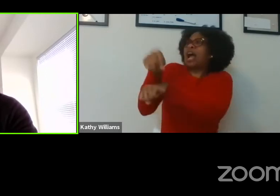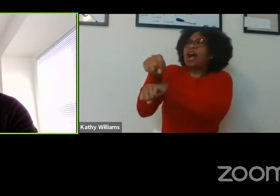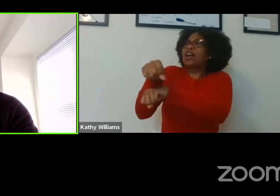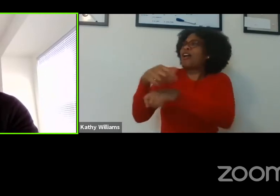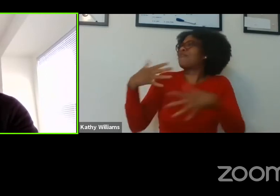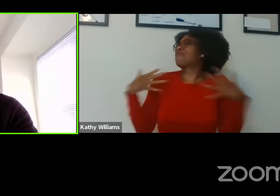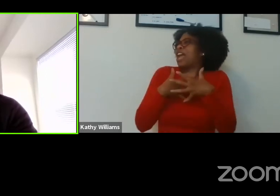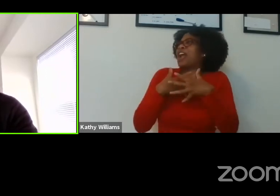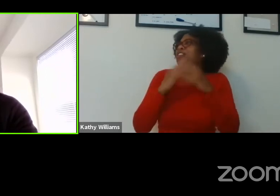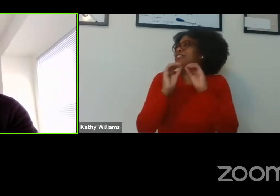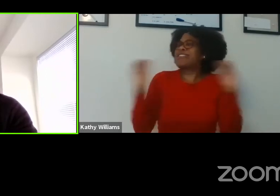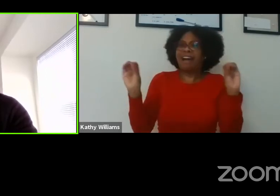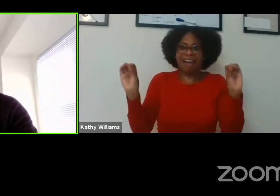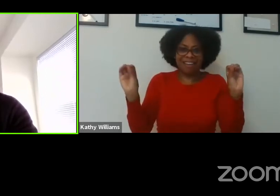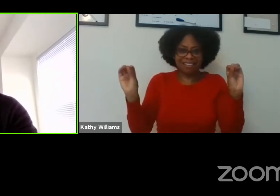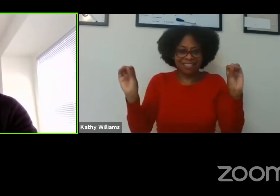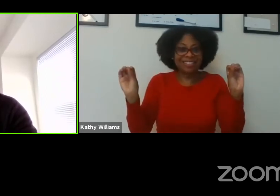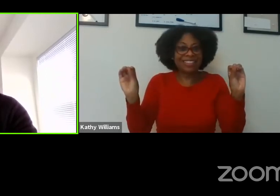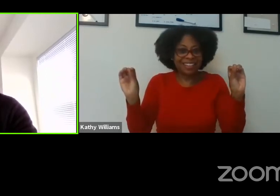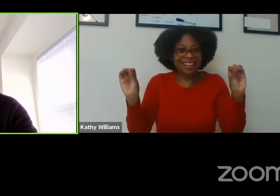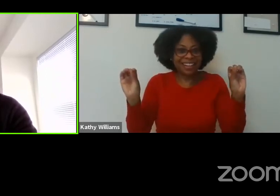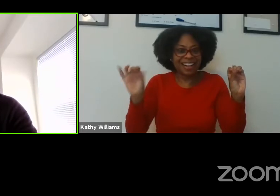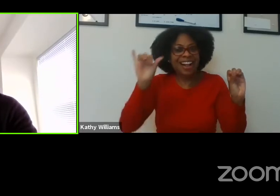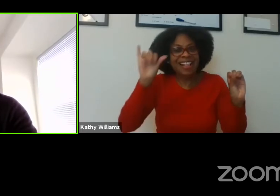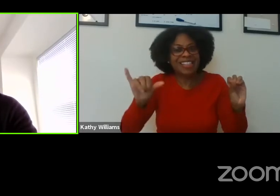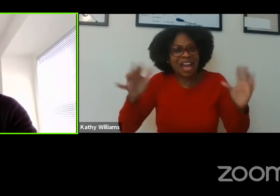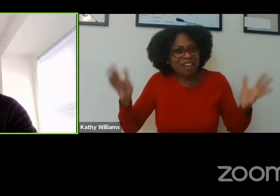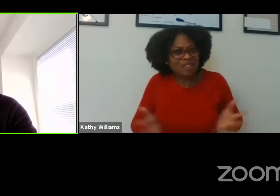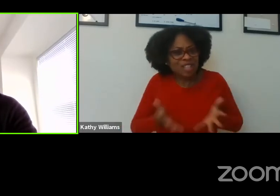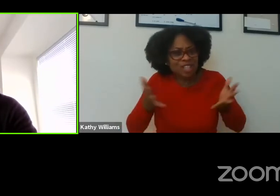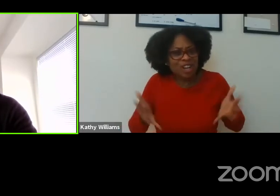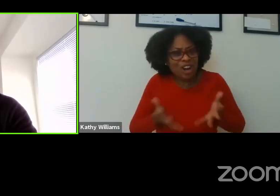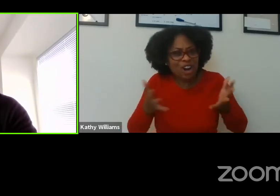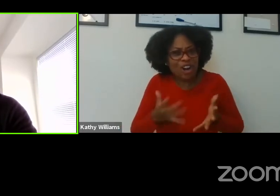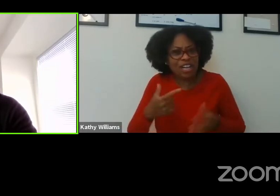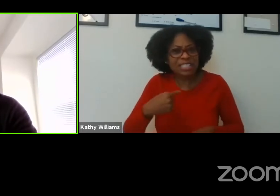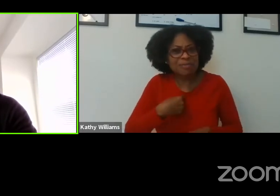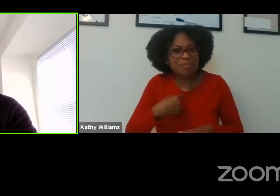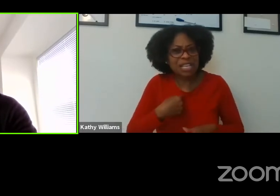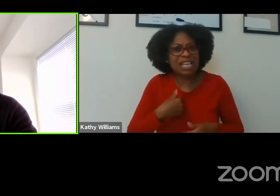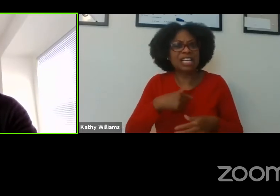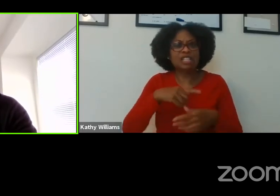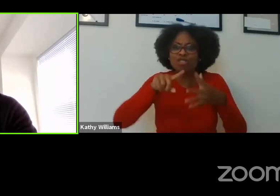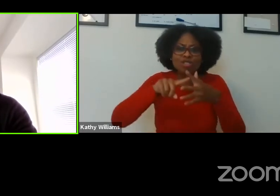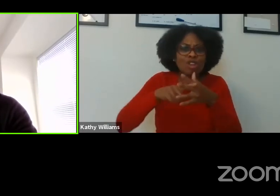So this encouraged me to kind of, you know, start doing more activities around school, and you